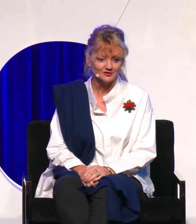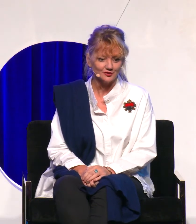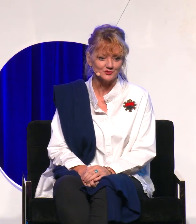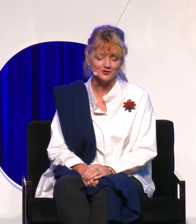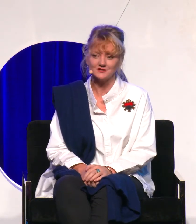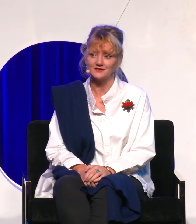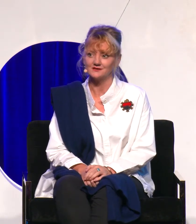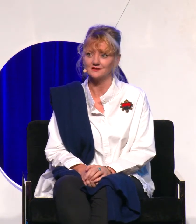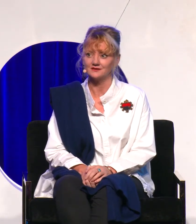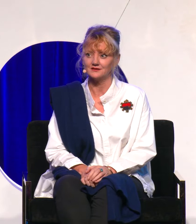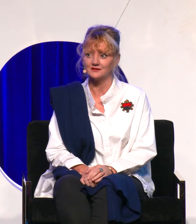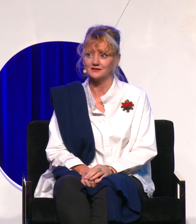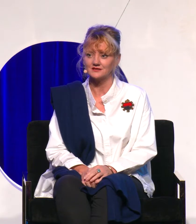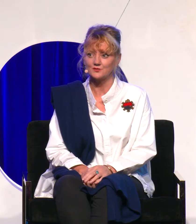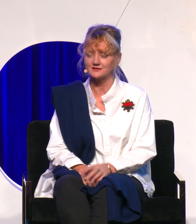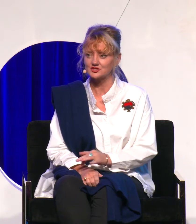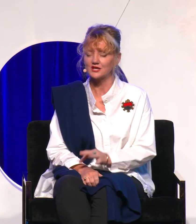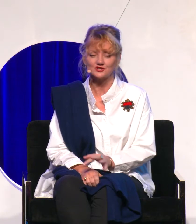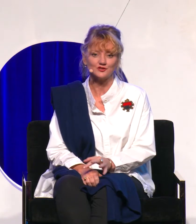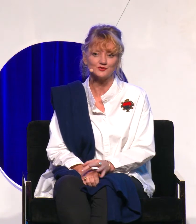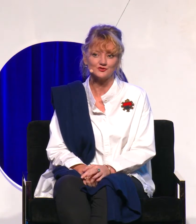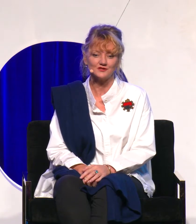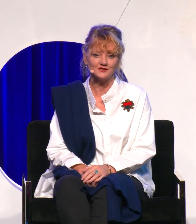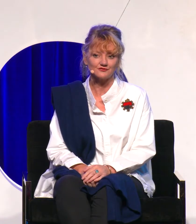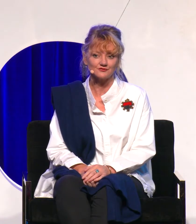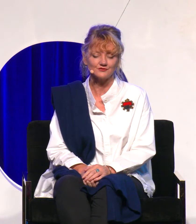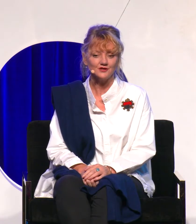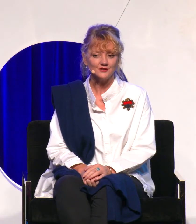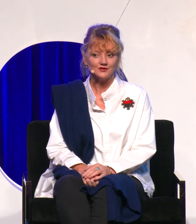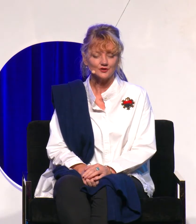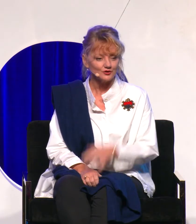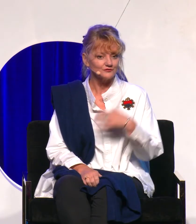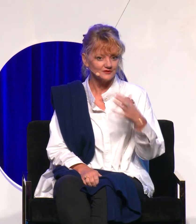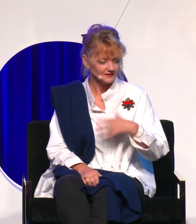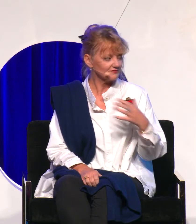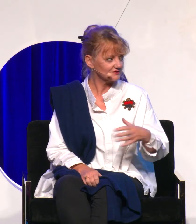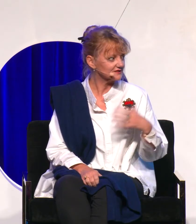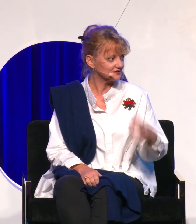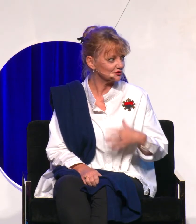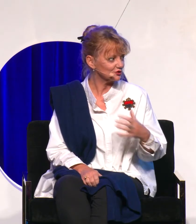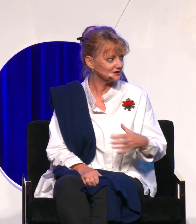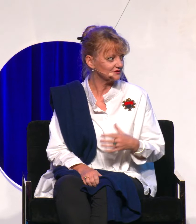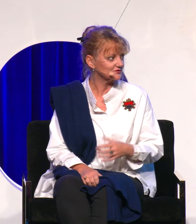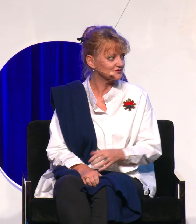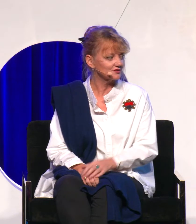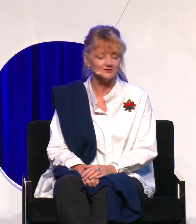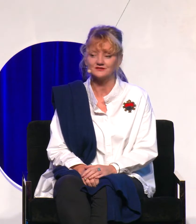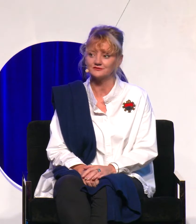an opportunity as well as a challenge and opportunity through COVID and the other things that are occurring at a societal level